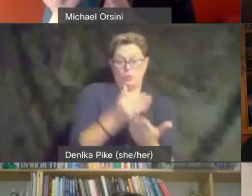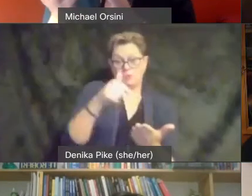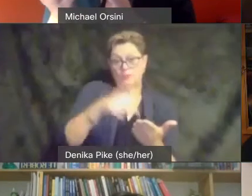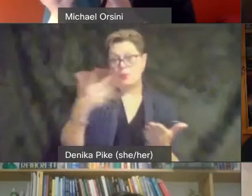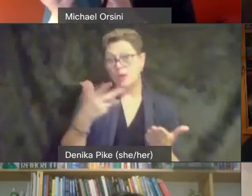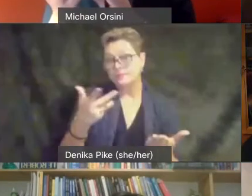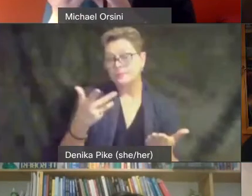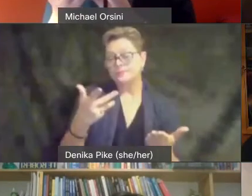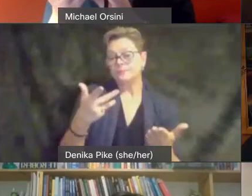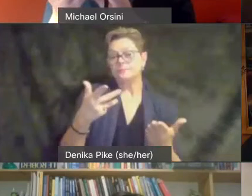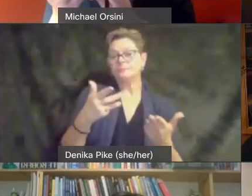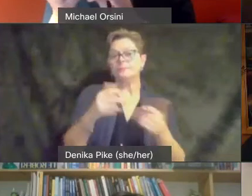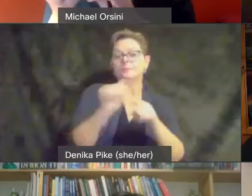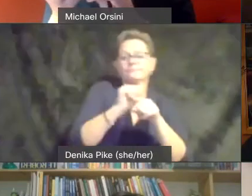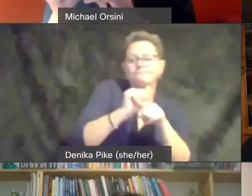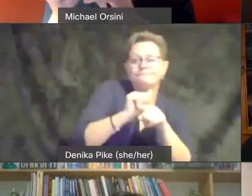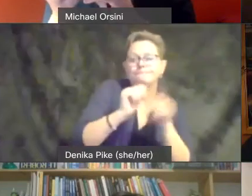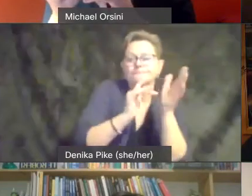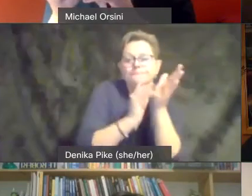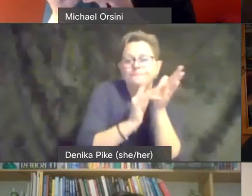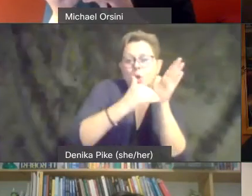Interns people who her are training to be doctors.